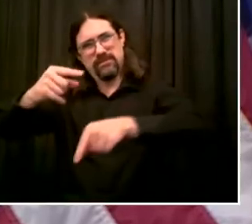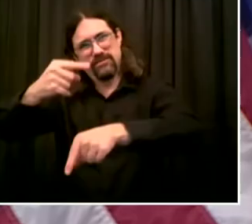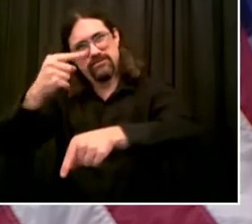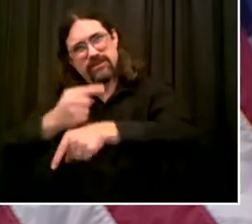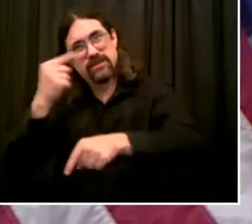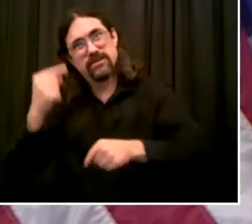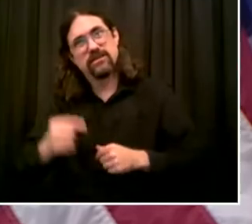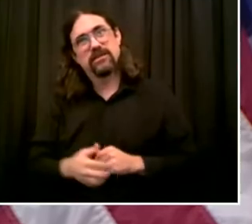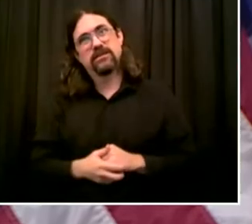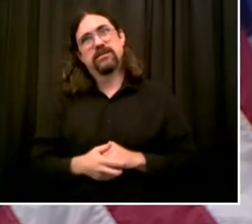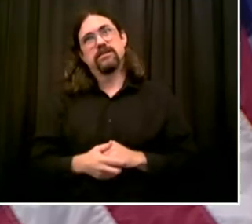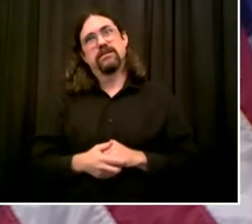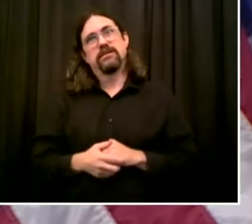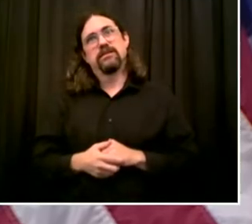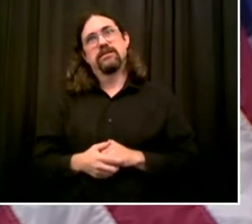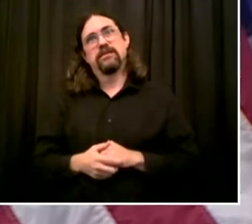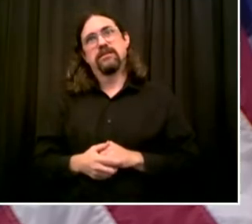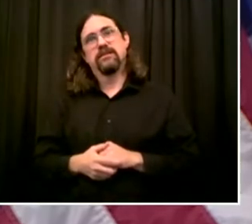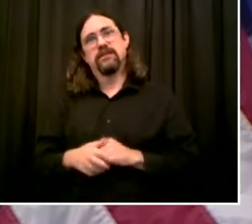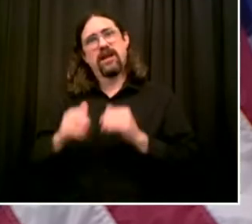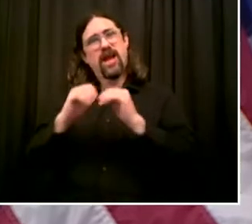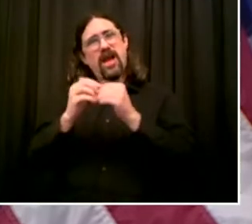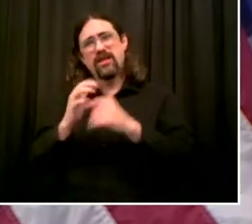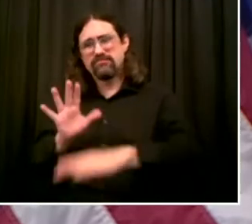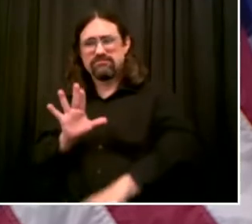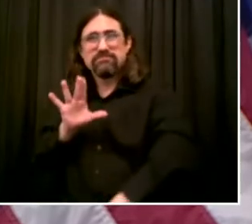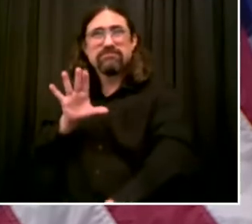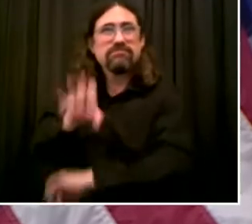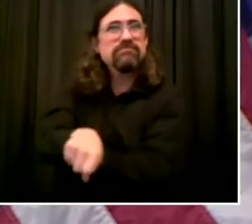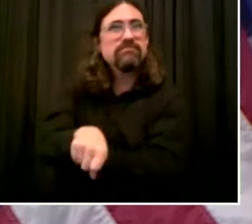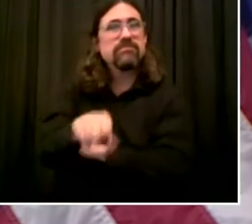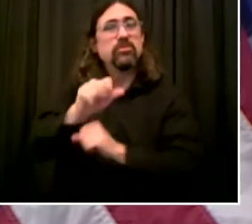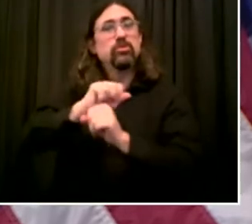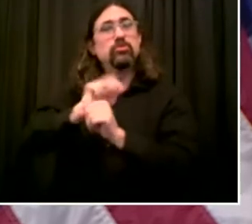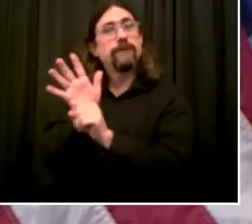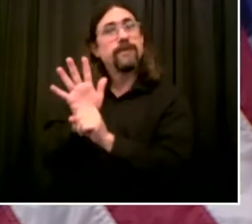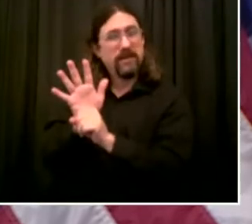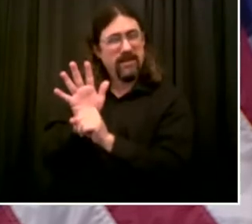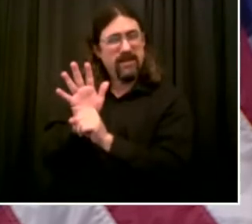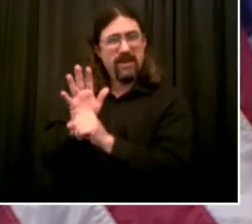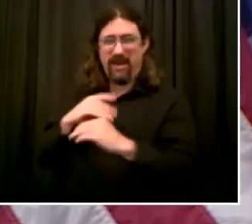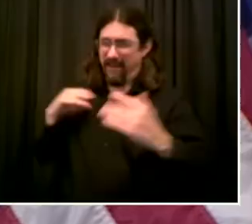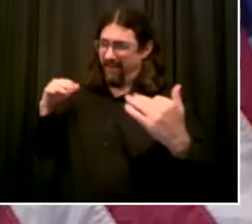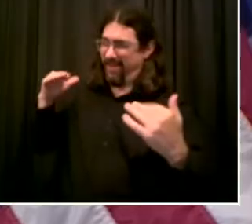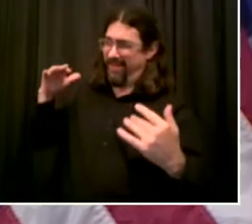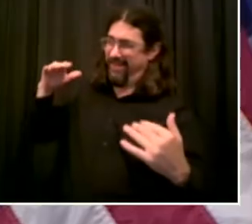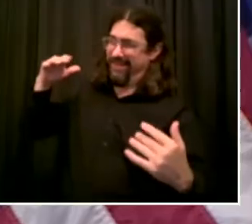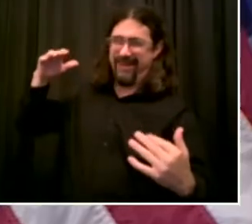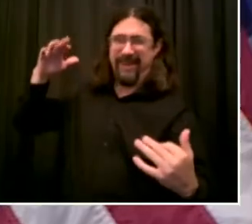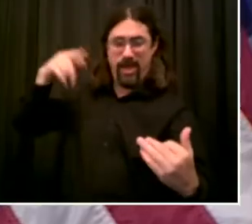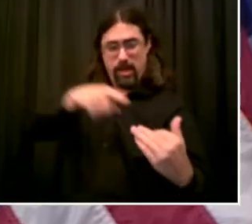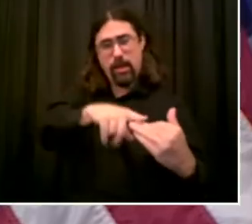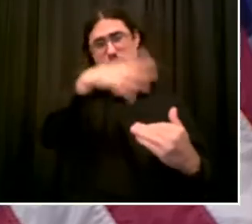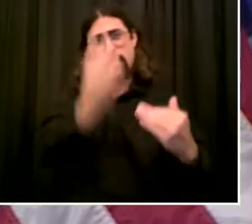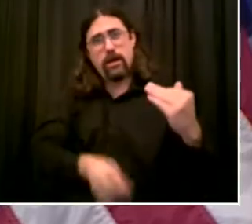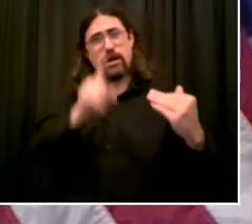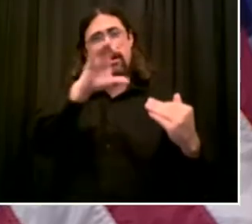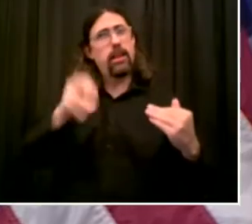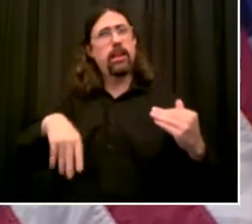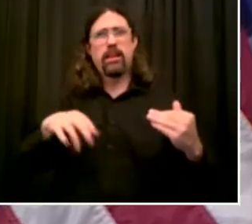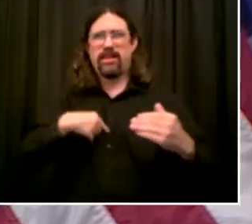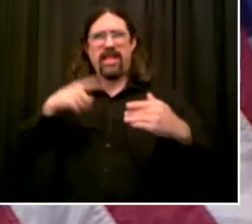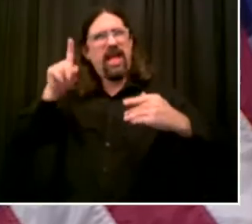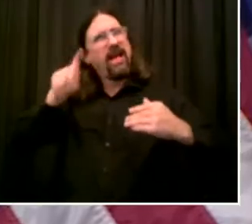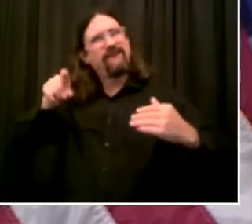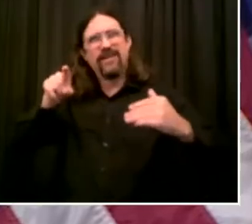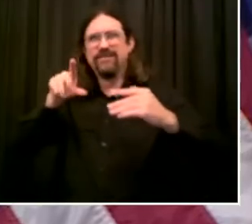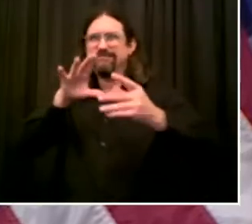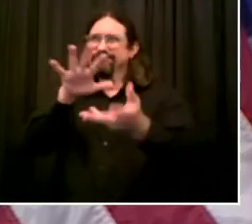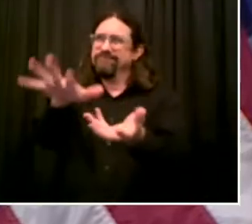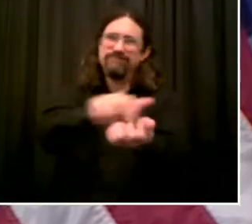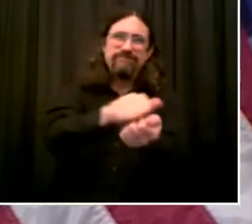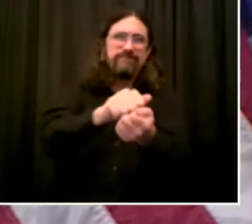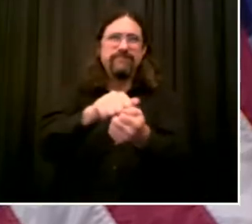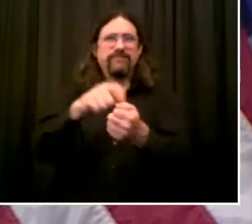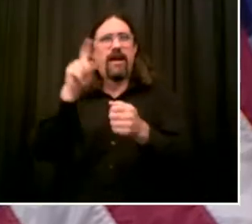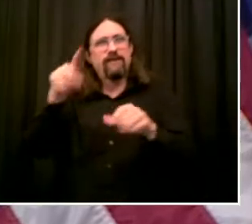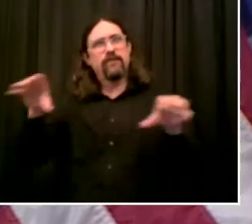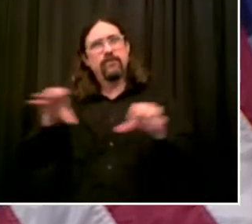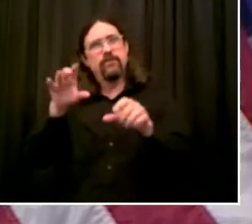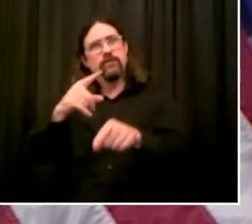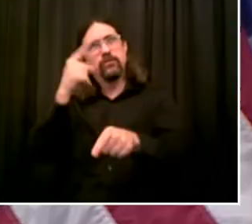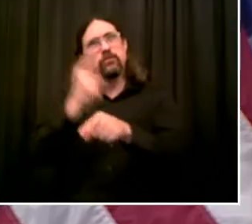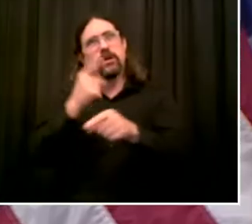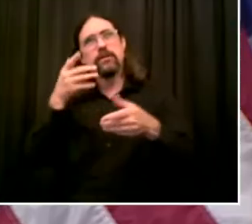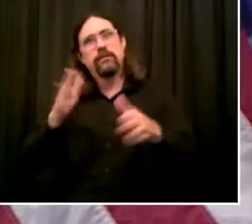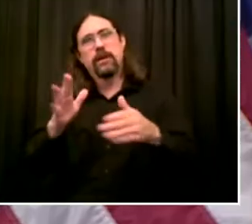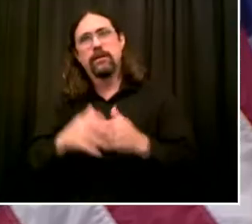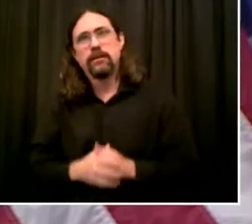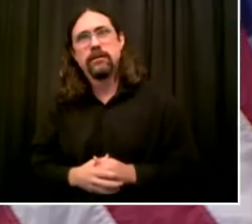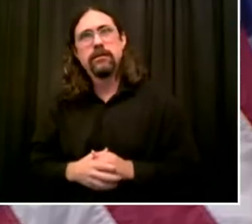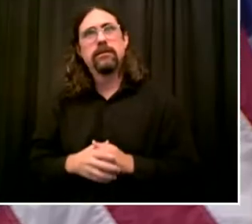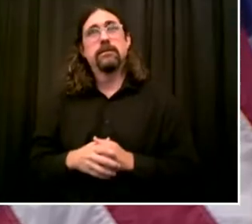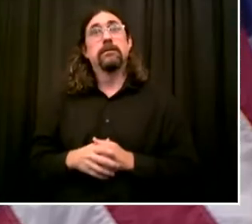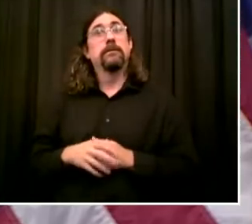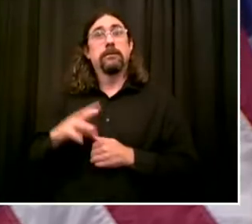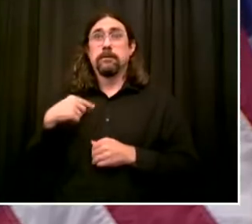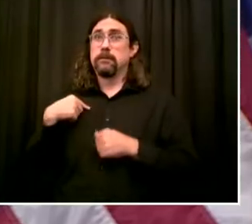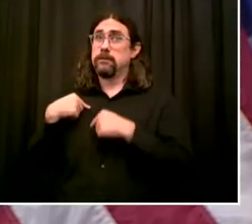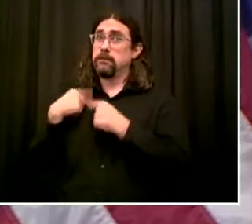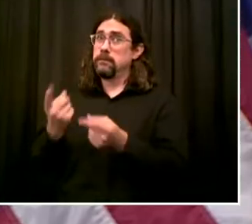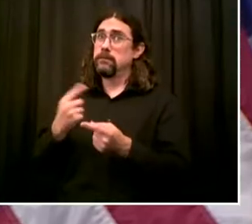VIRUS WILL MAKE ADJUSTMENTS AND